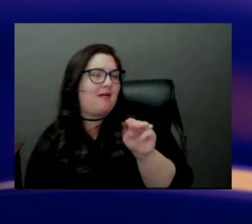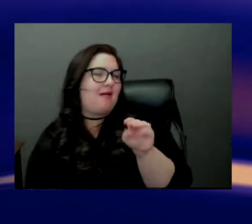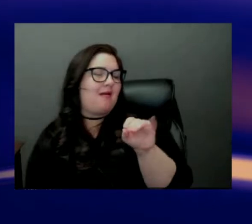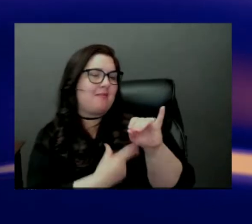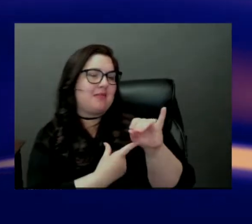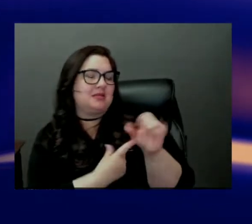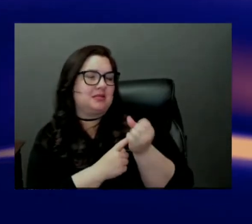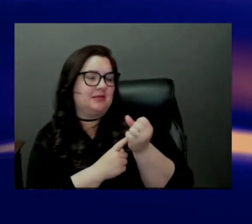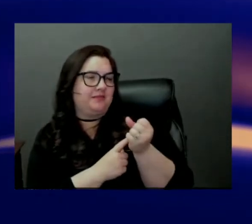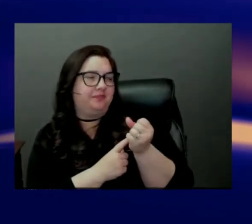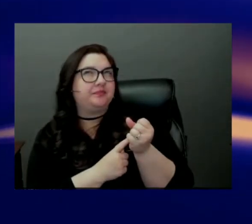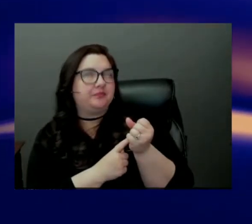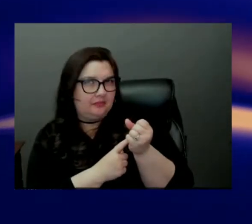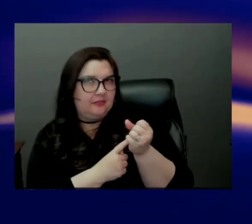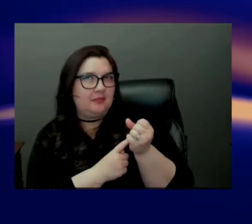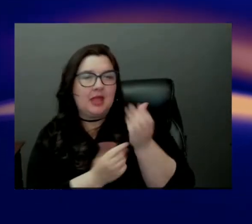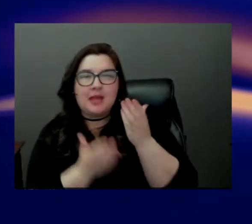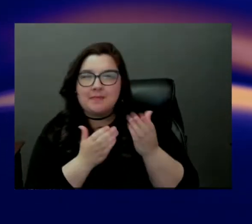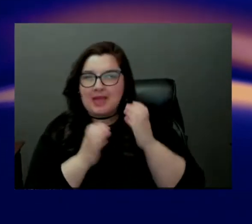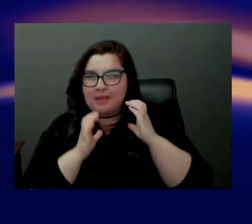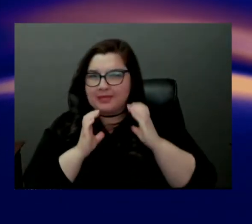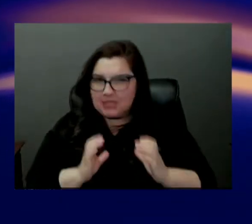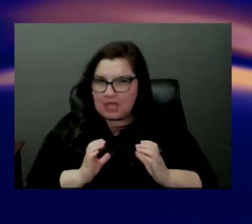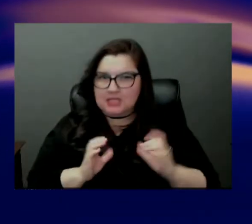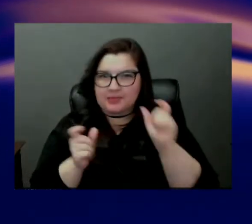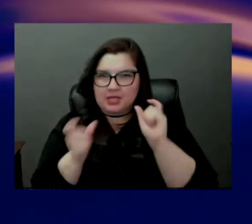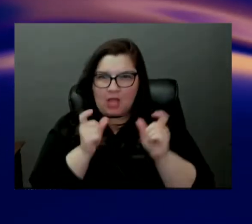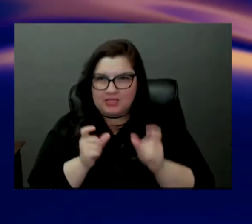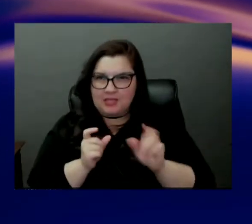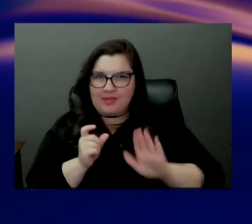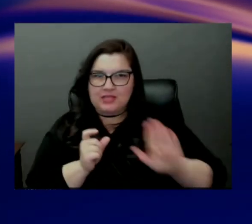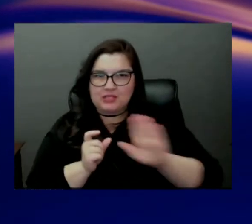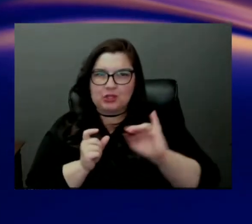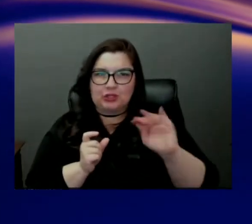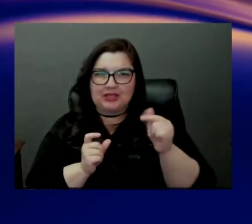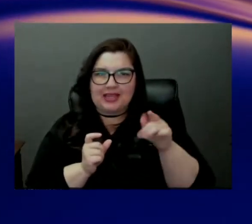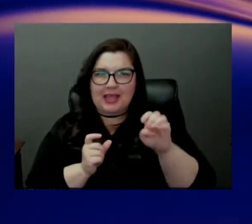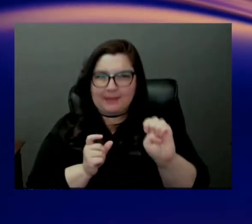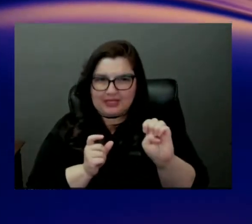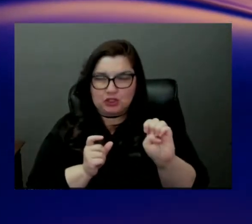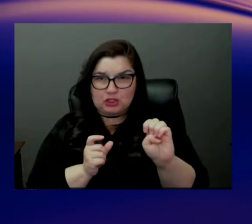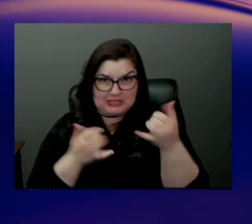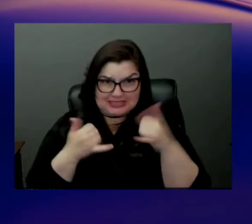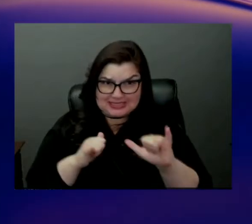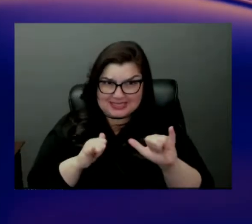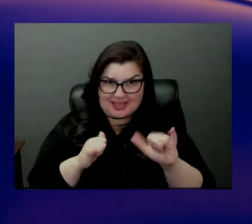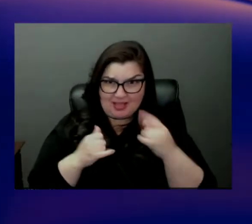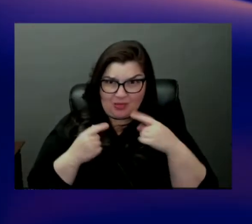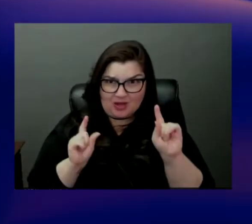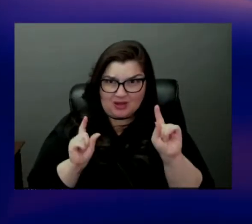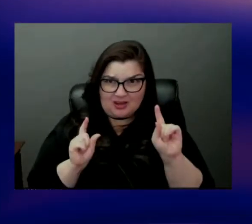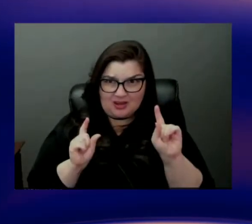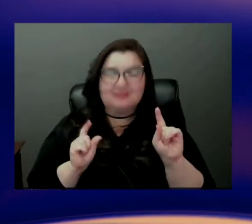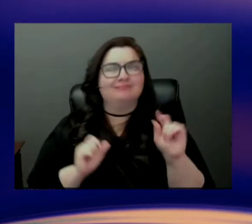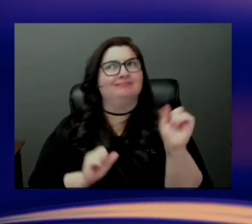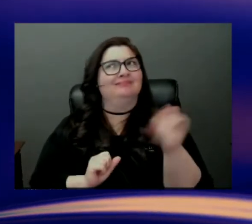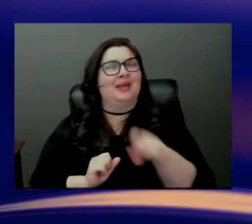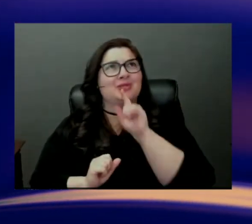There are maybe some customers out there who customize their images. Does it still work in that case? Absolutely Steve, and it's one of the things